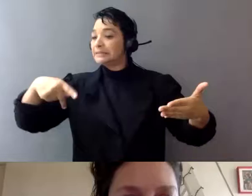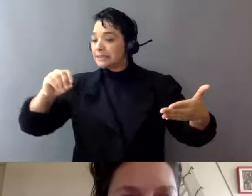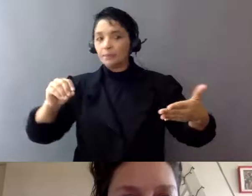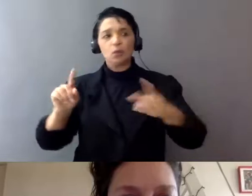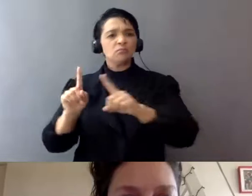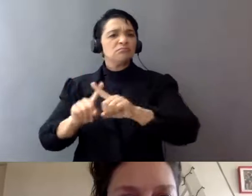and areas.